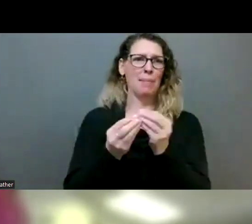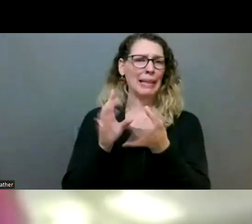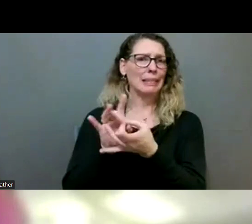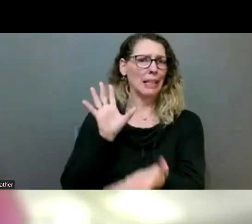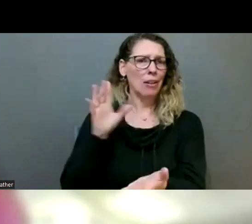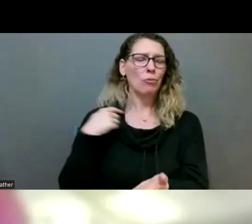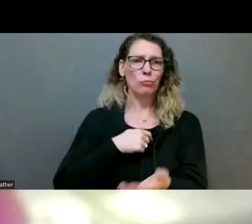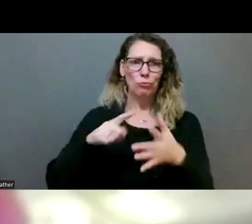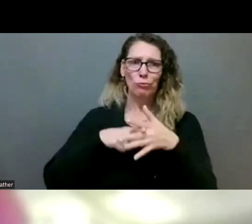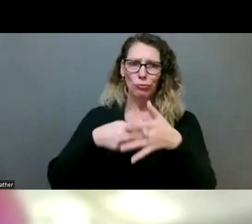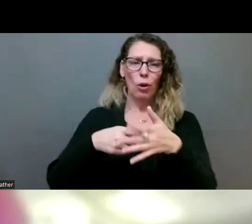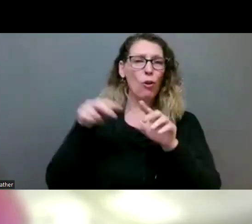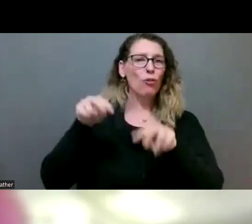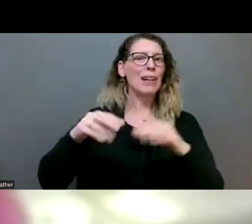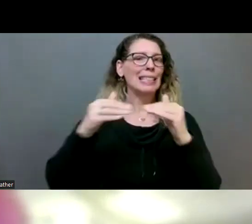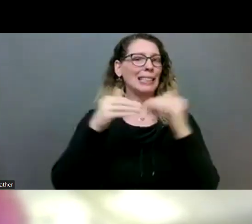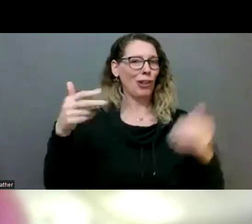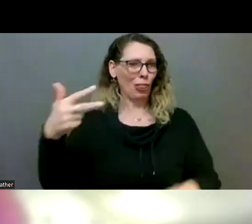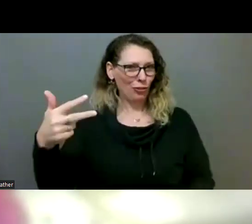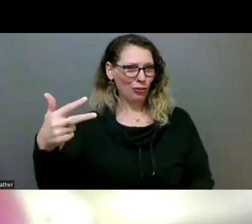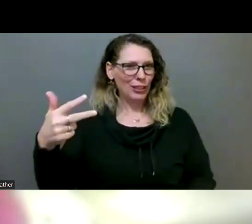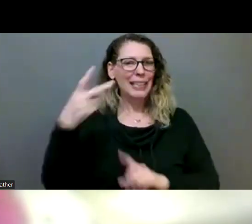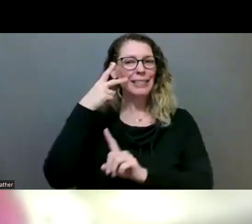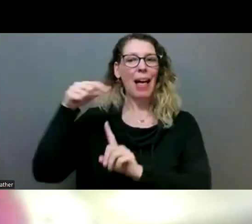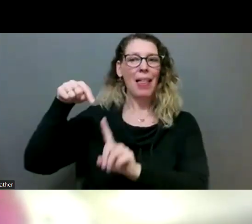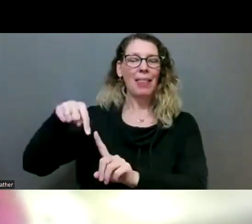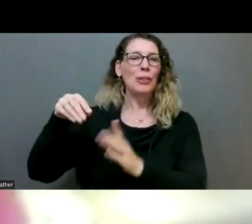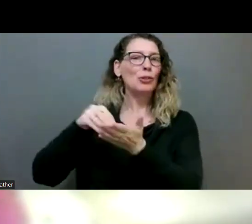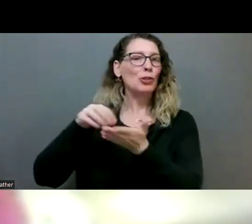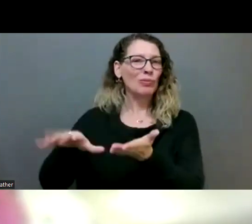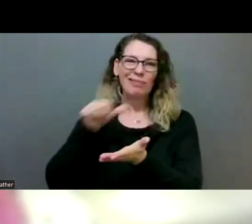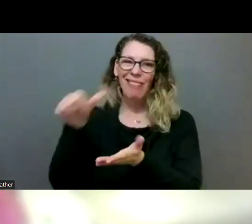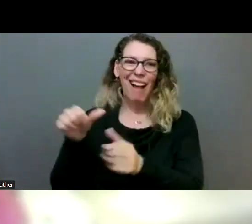looking at Tier 3 but saw that that was soon unsustainable, and really started to think